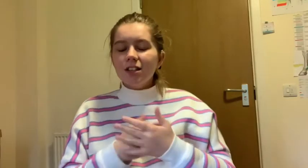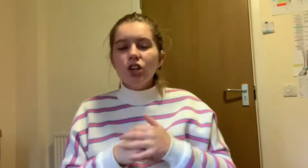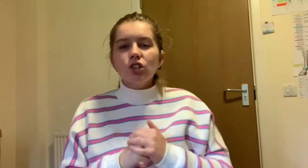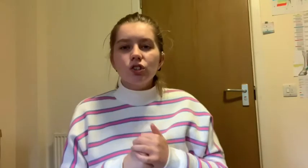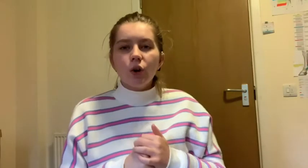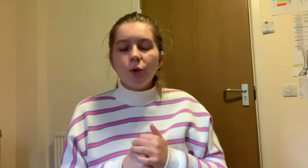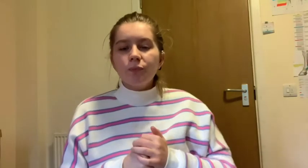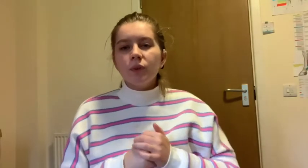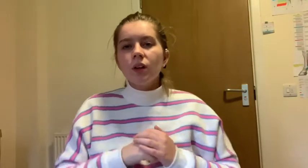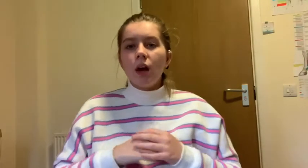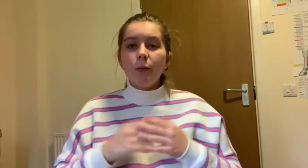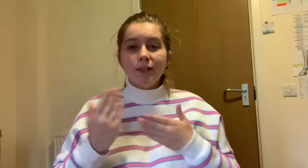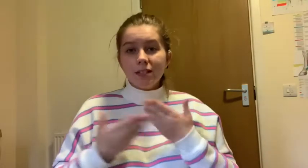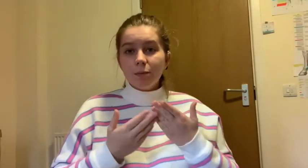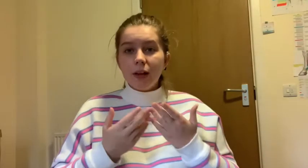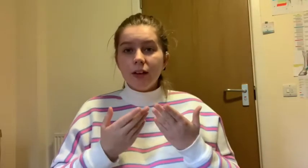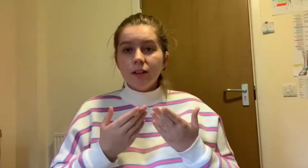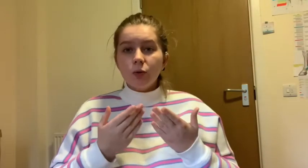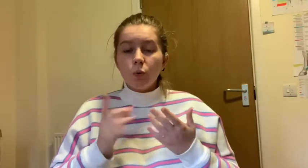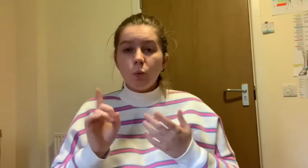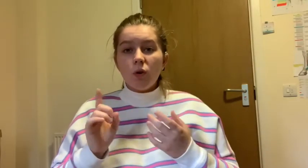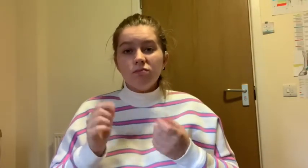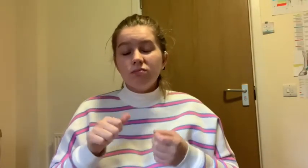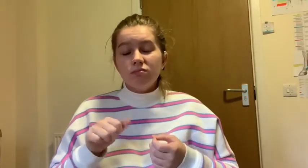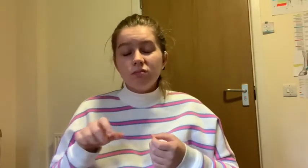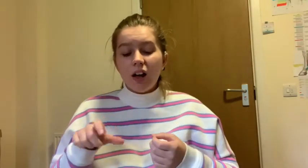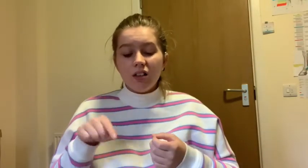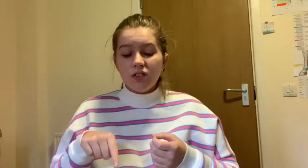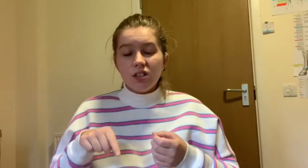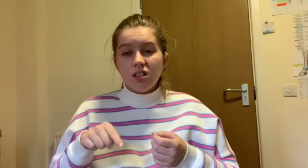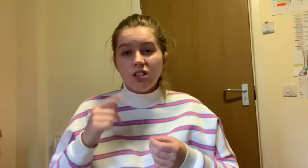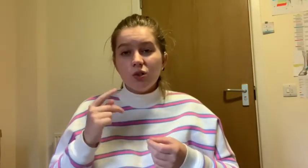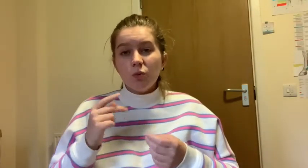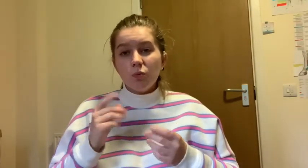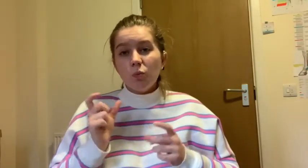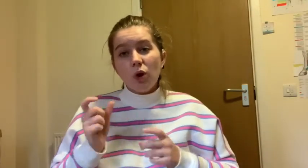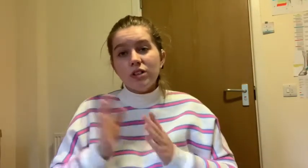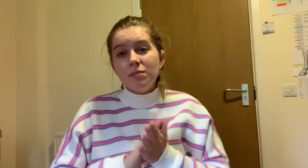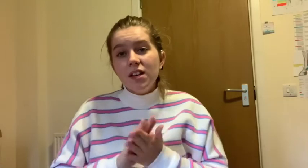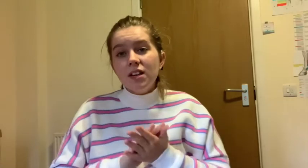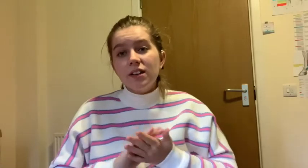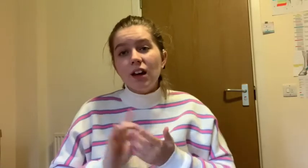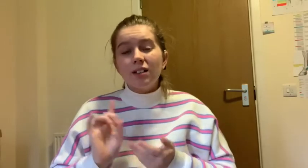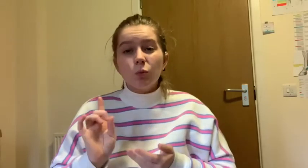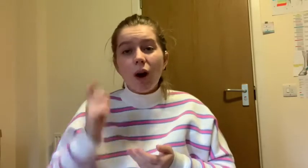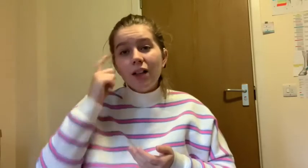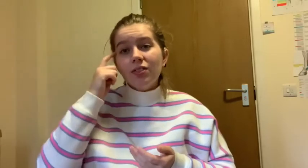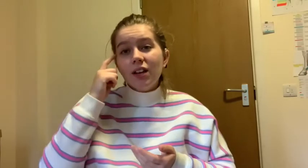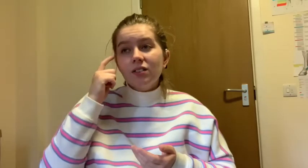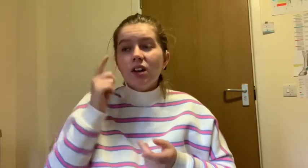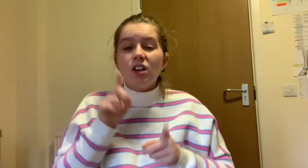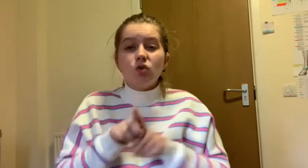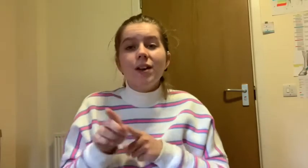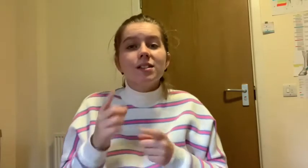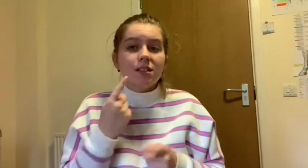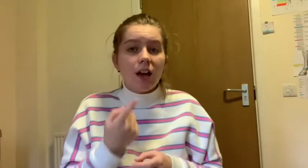So I am going to explain what these words mean, and what they're trying to say.